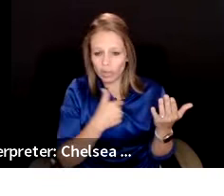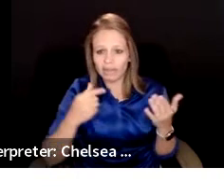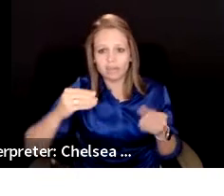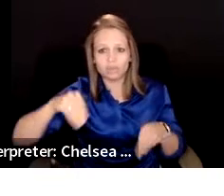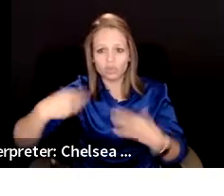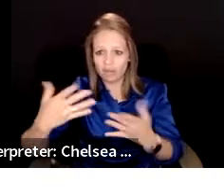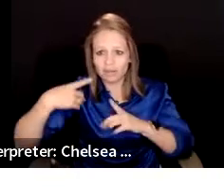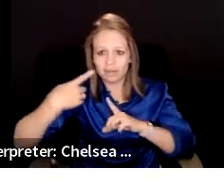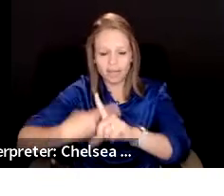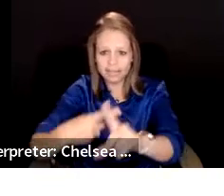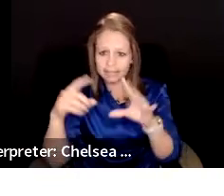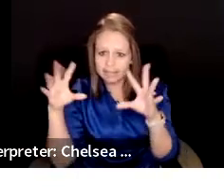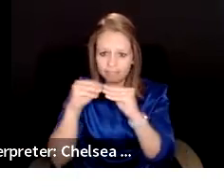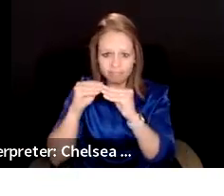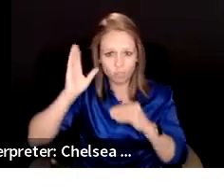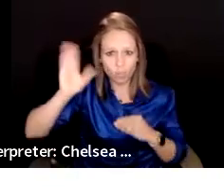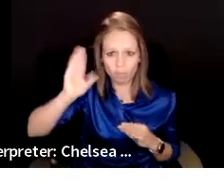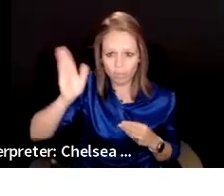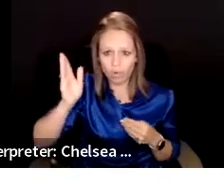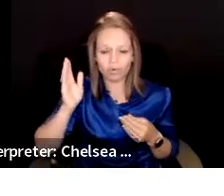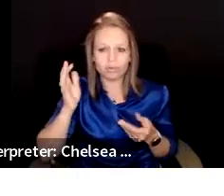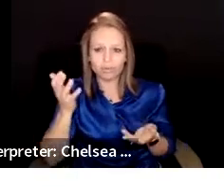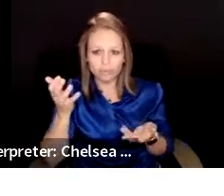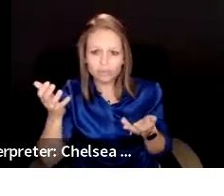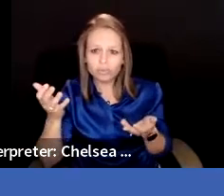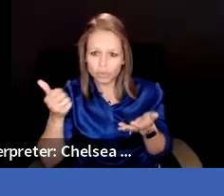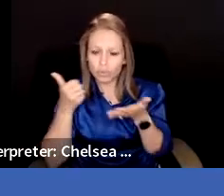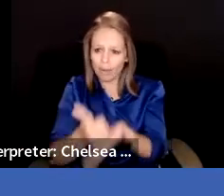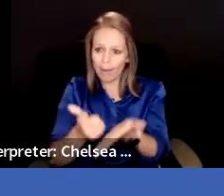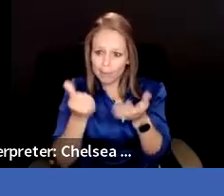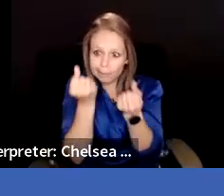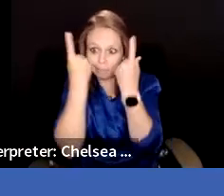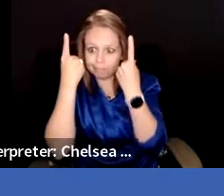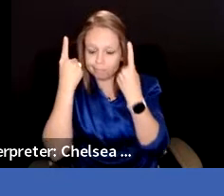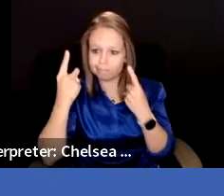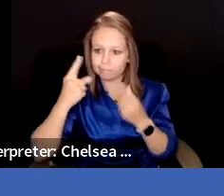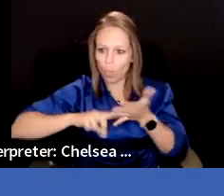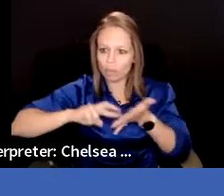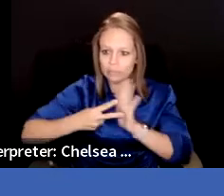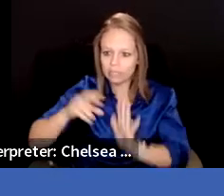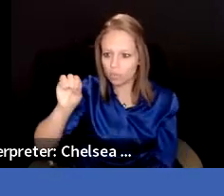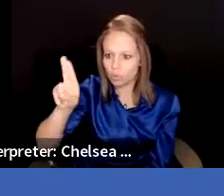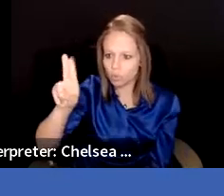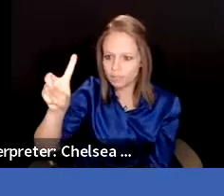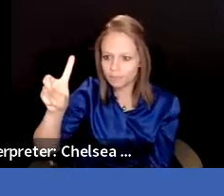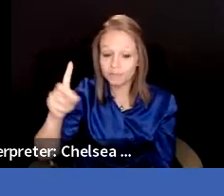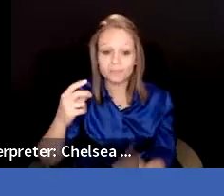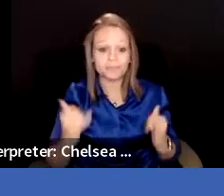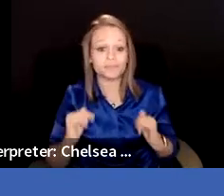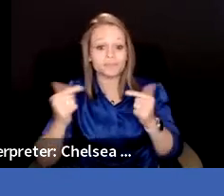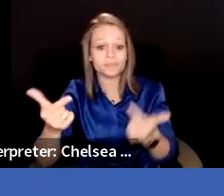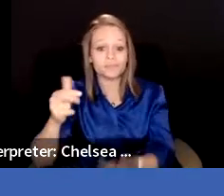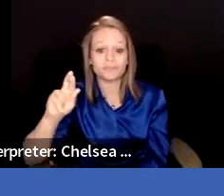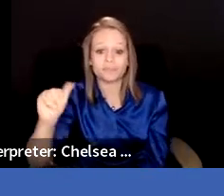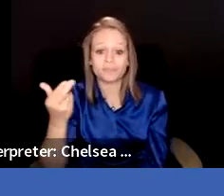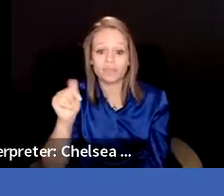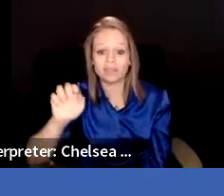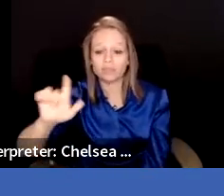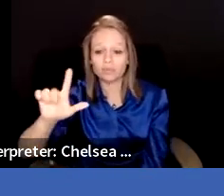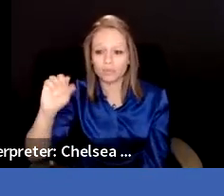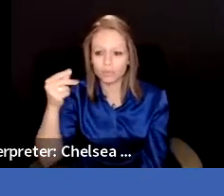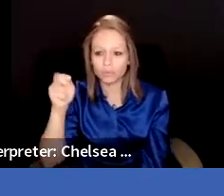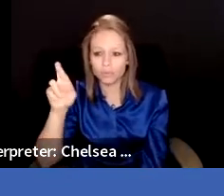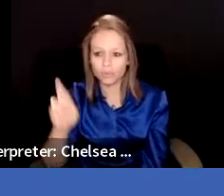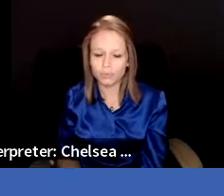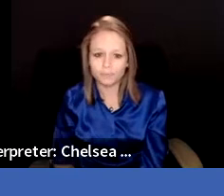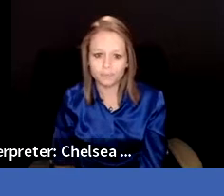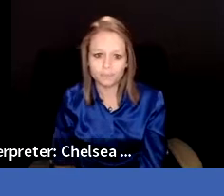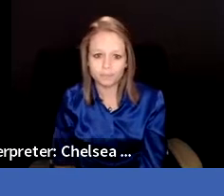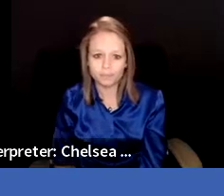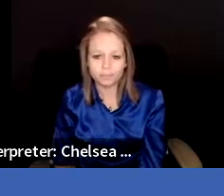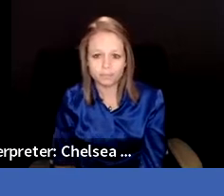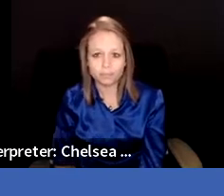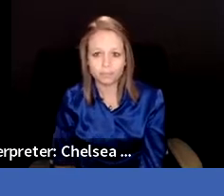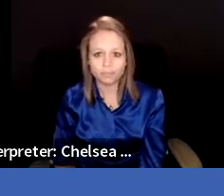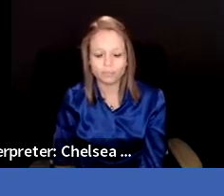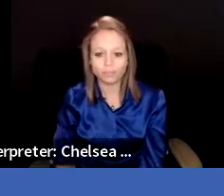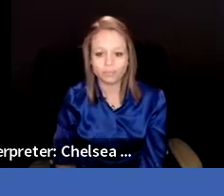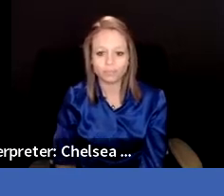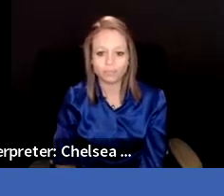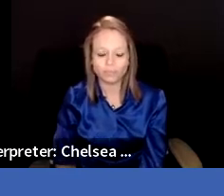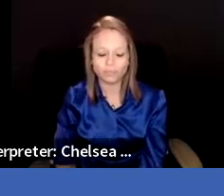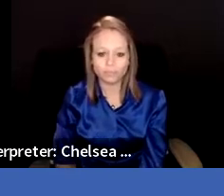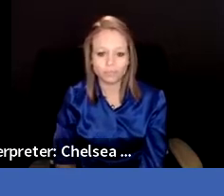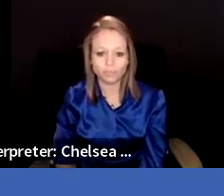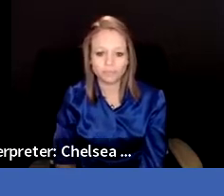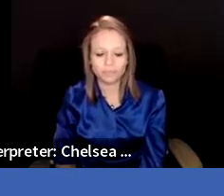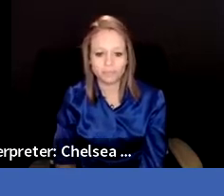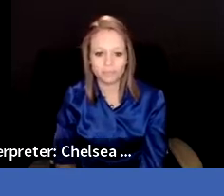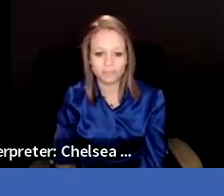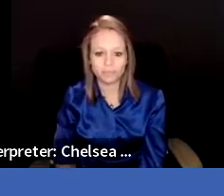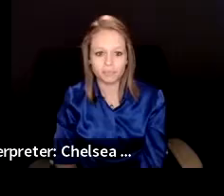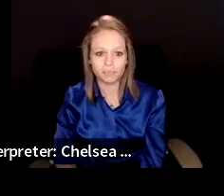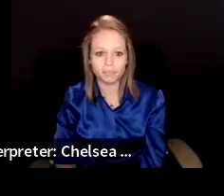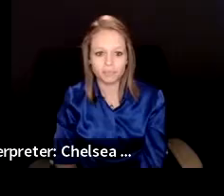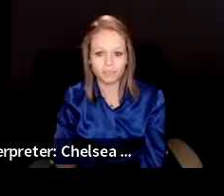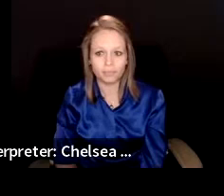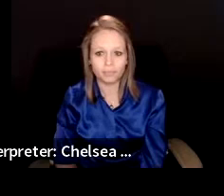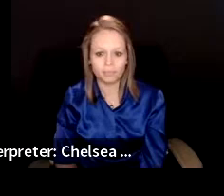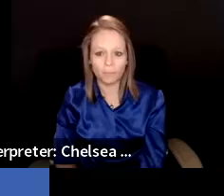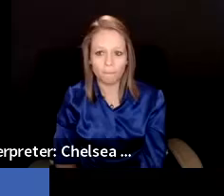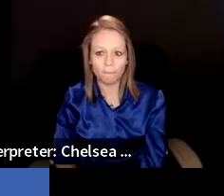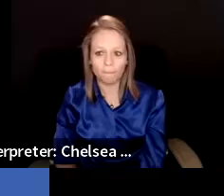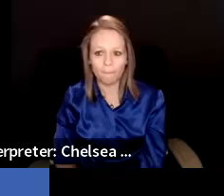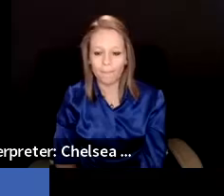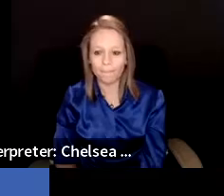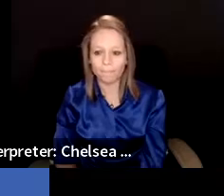Now I will hand it over to my colleague Rachael Cooper.